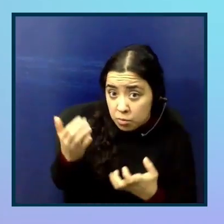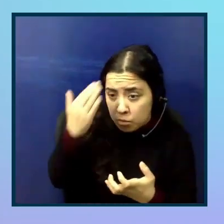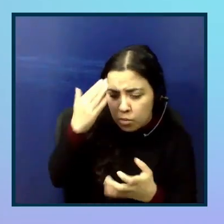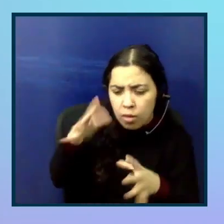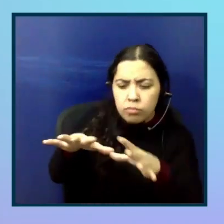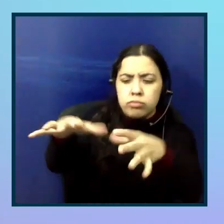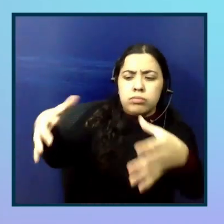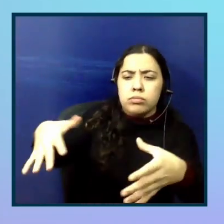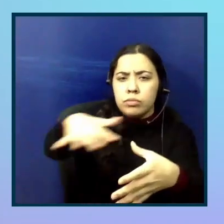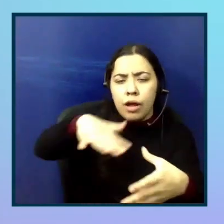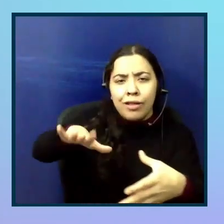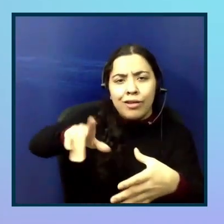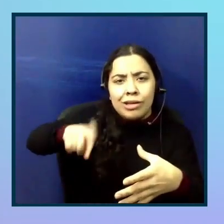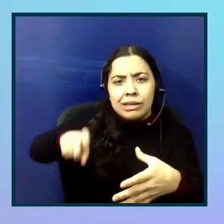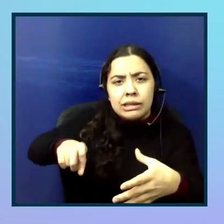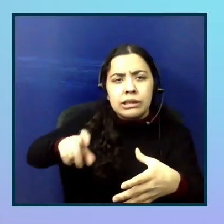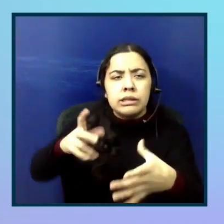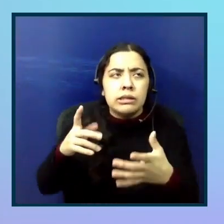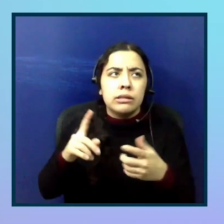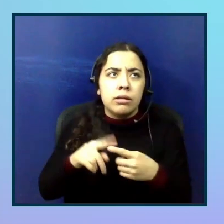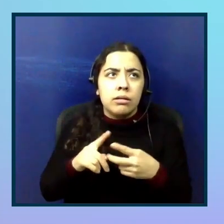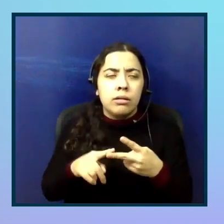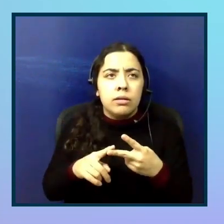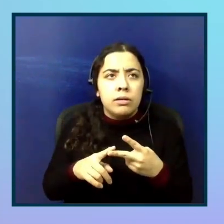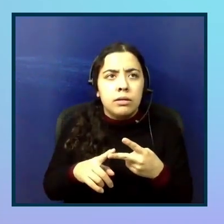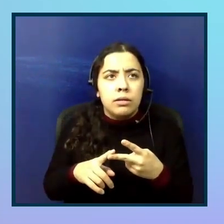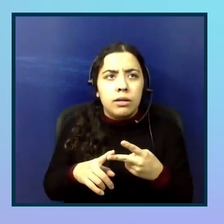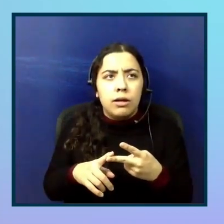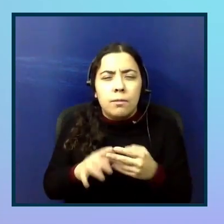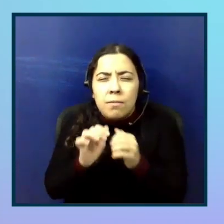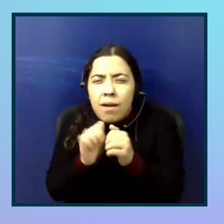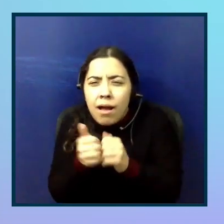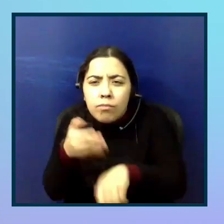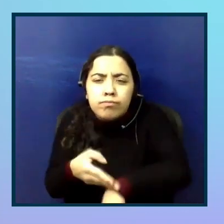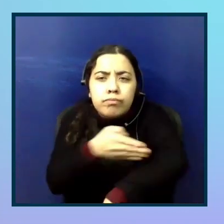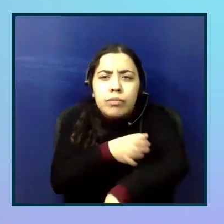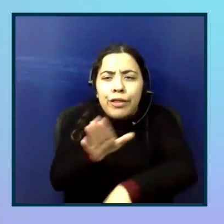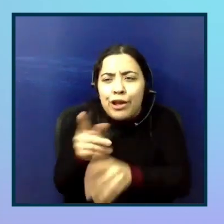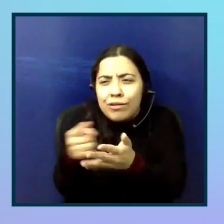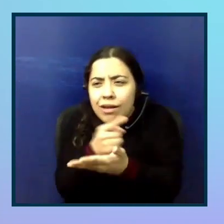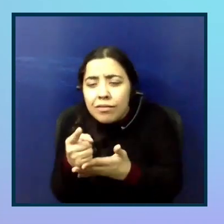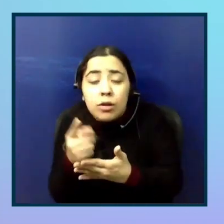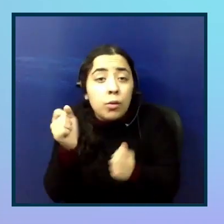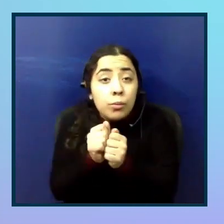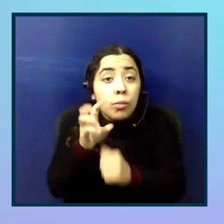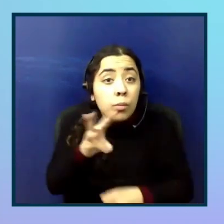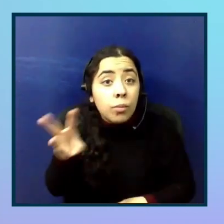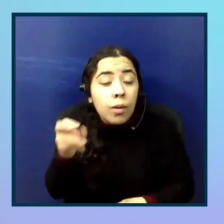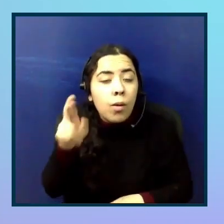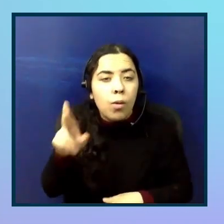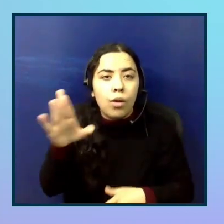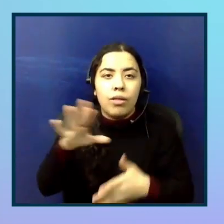and you wanna know whether it is to do with the navigation of the site, whether it is to do with the content consumption, because then that helps you explore.